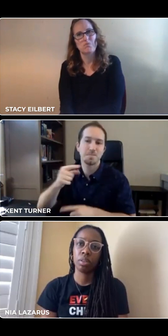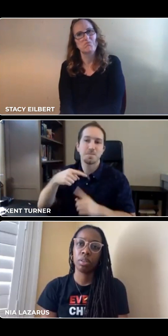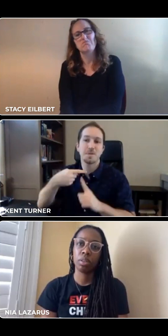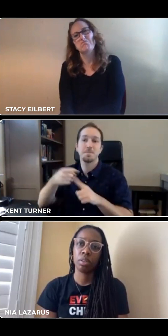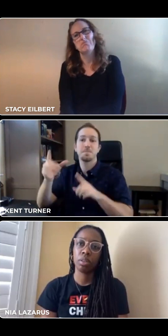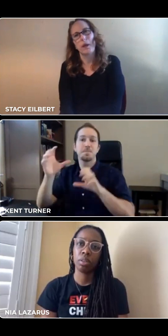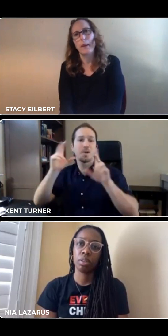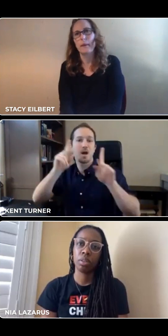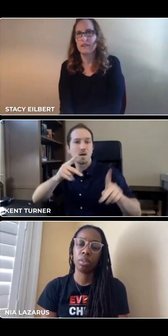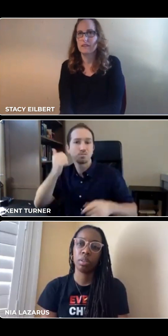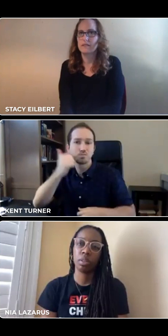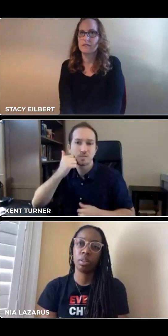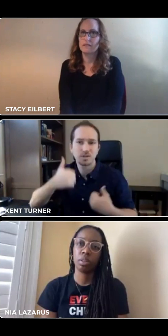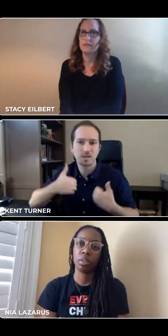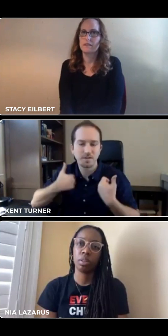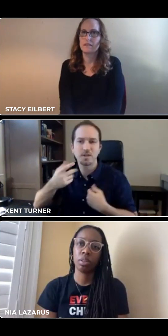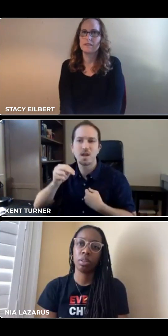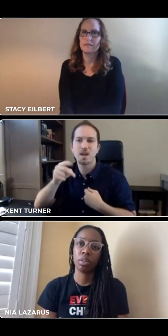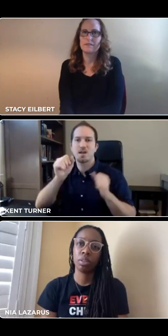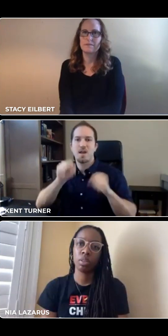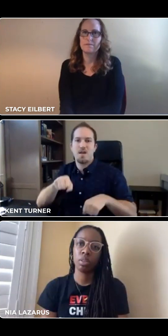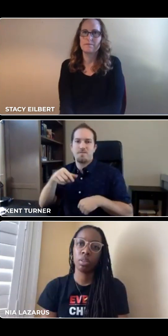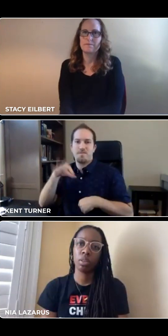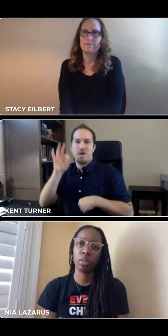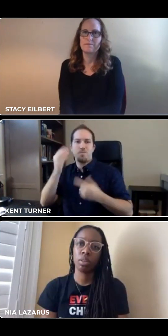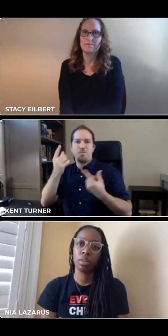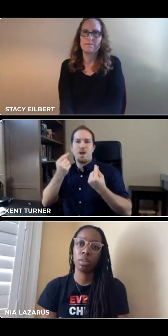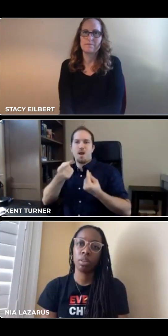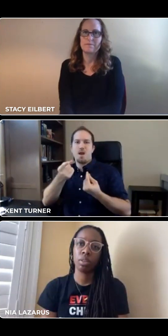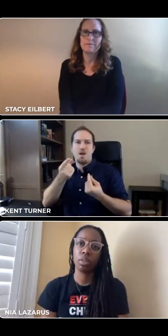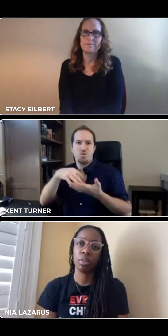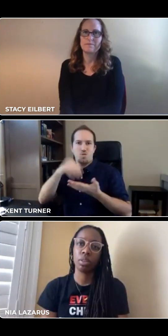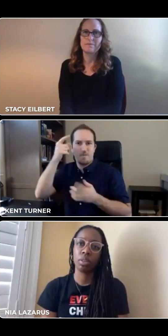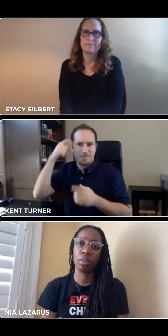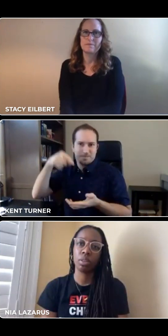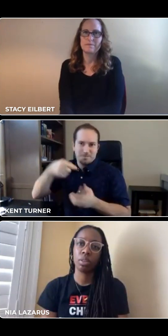yourself. I don't foresee this taking too long into the future. But when we get back